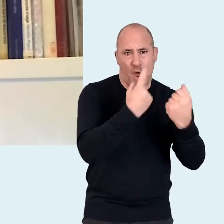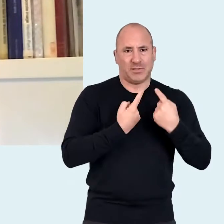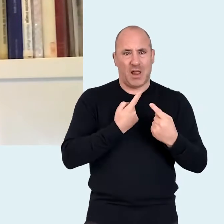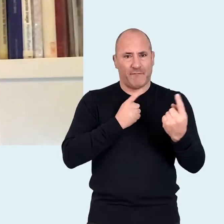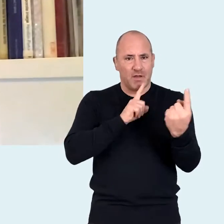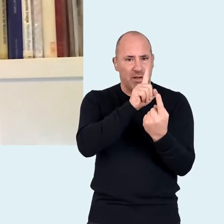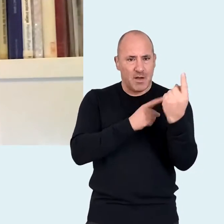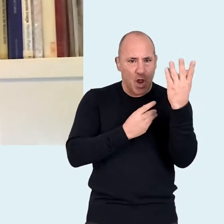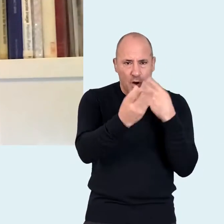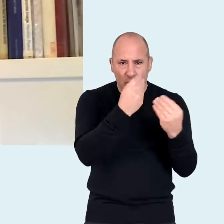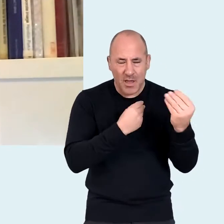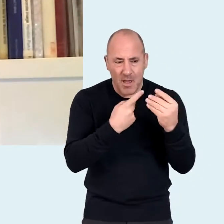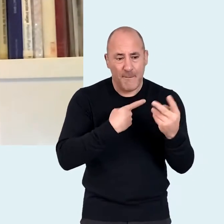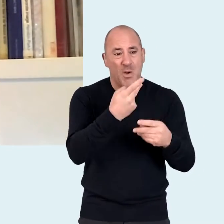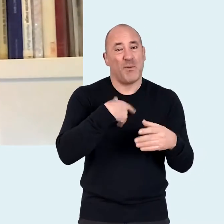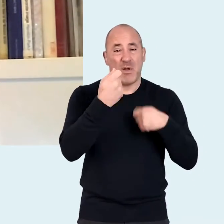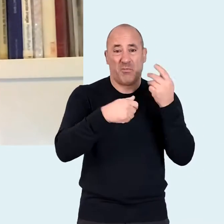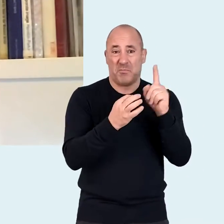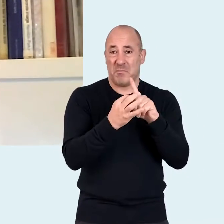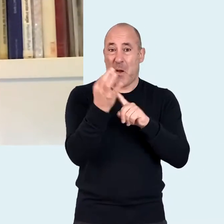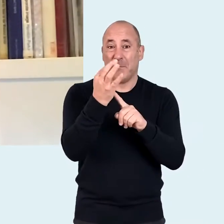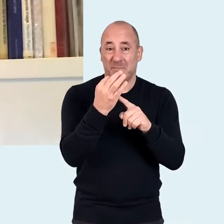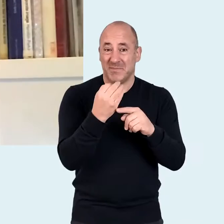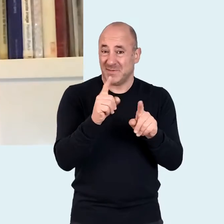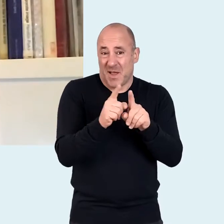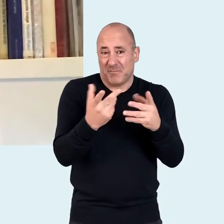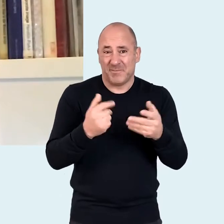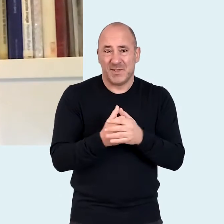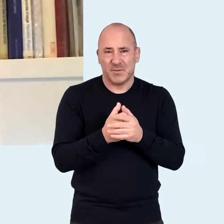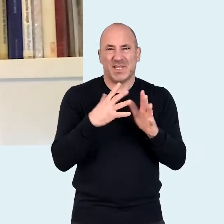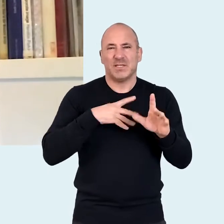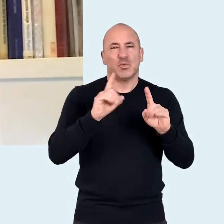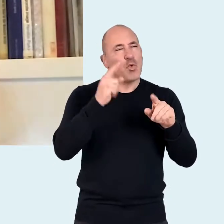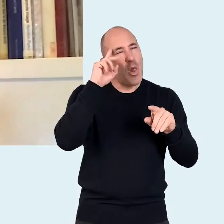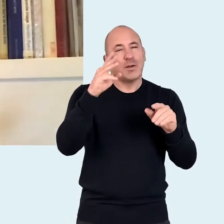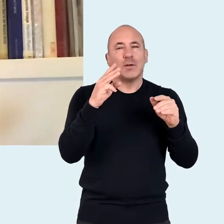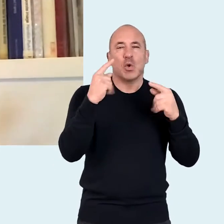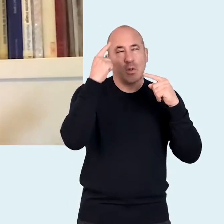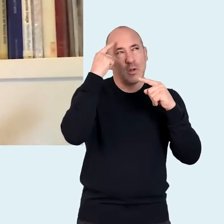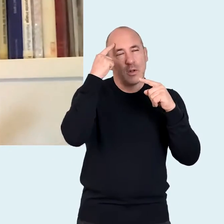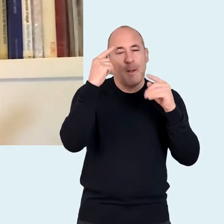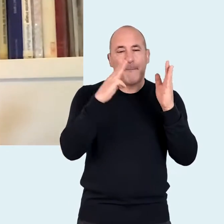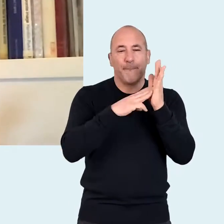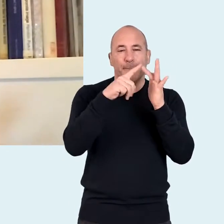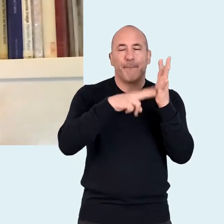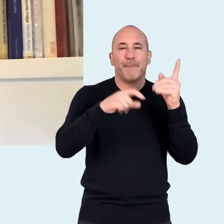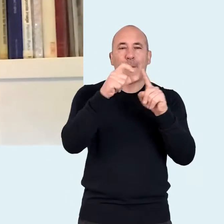enable you to become better. So you've got to have, as they call it, a growth mindset.